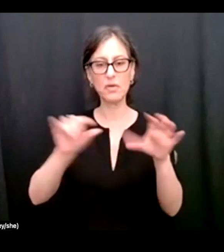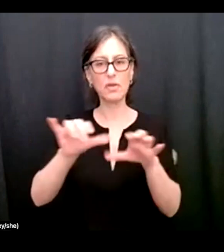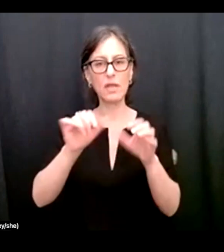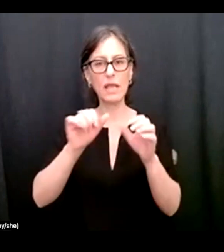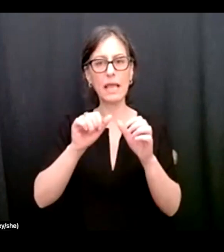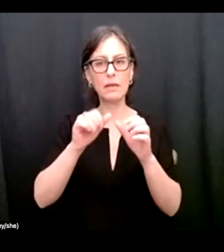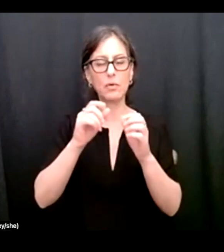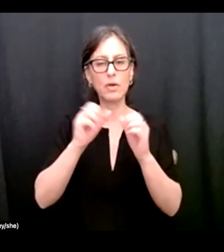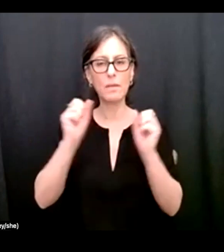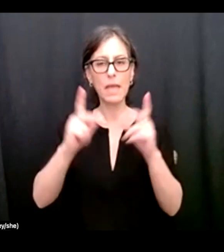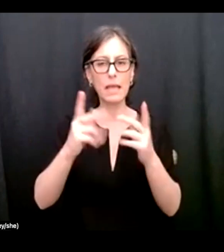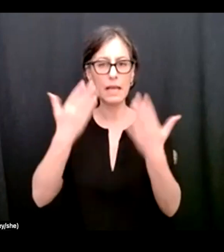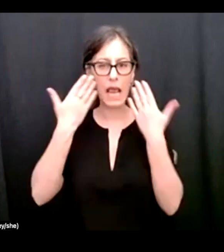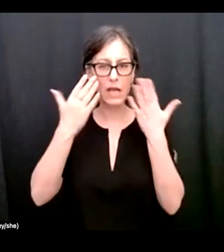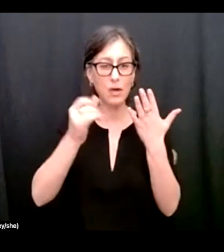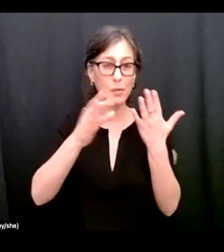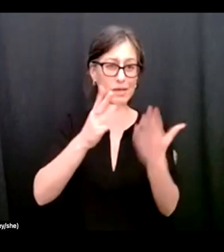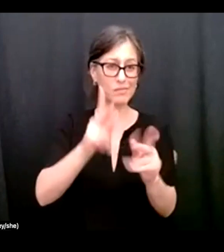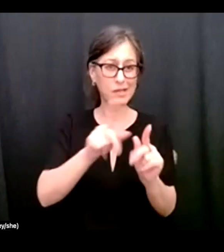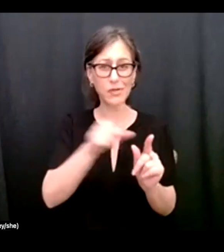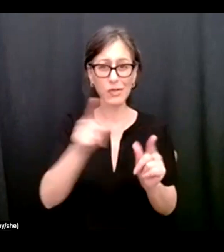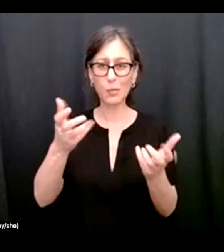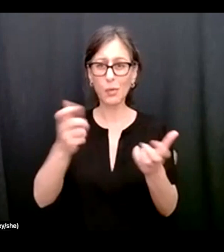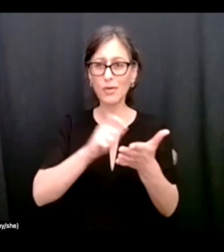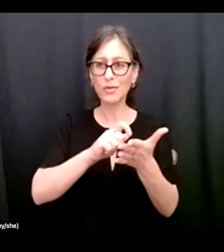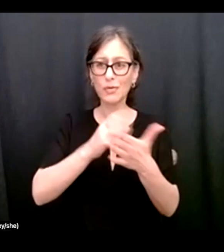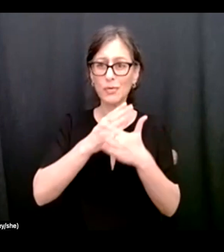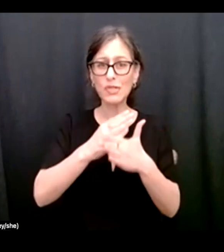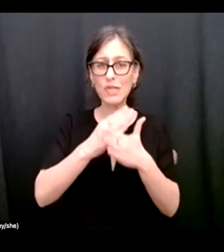I don't know if folks want to share, I can talk some more but we'll see what we want to do.